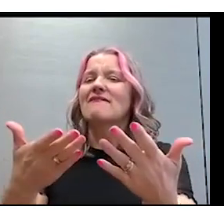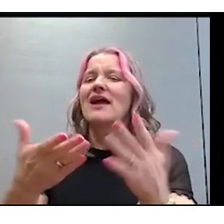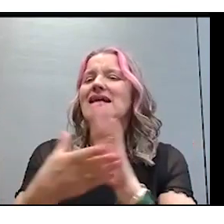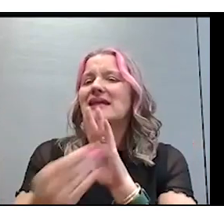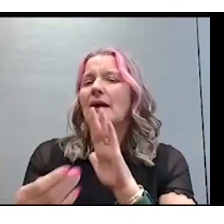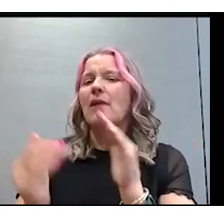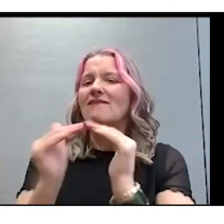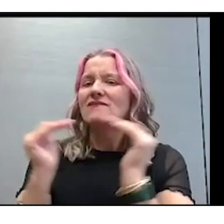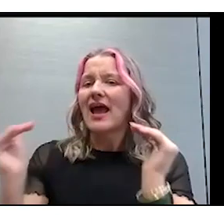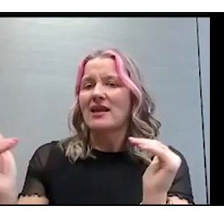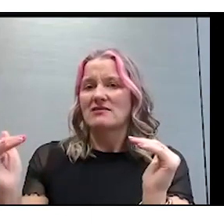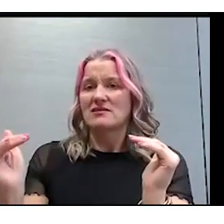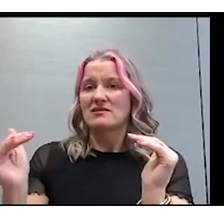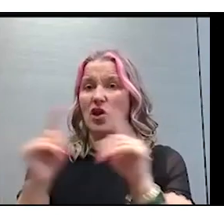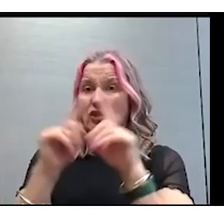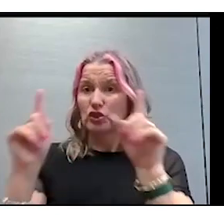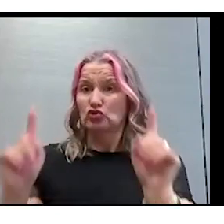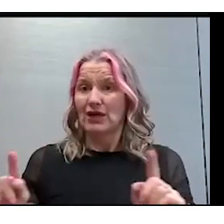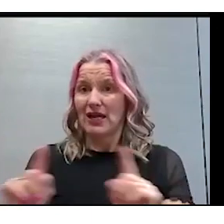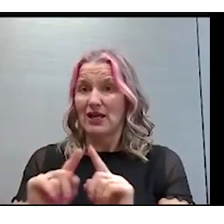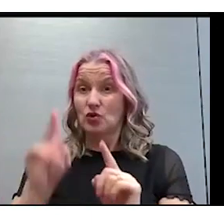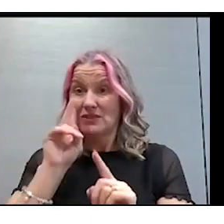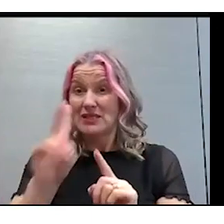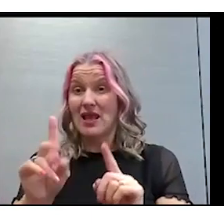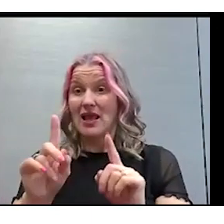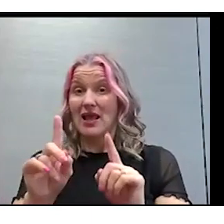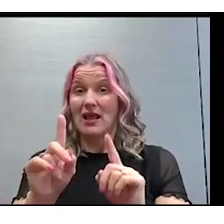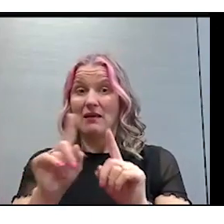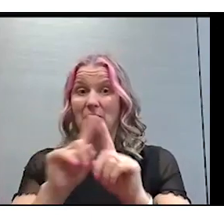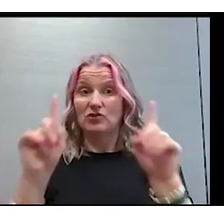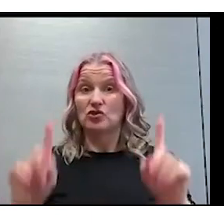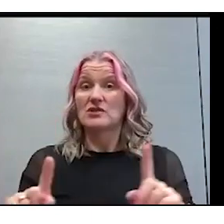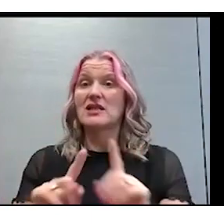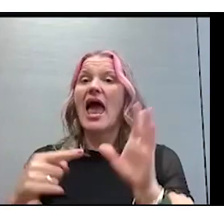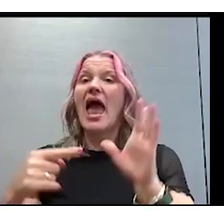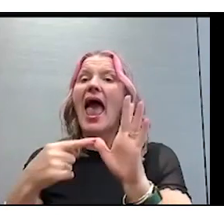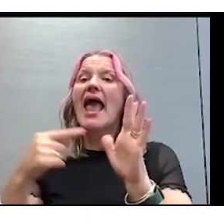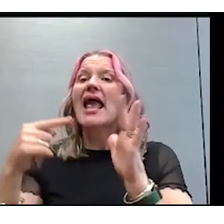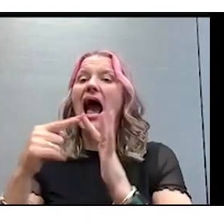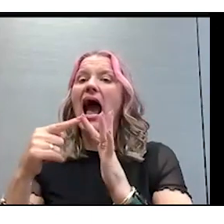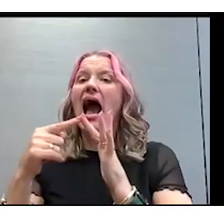On the screen is an AI generated image. I found it online.